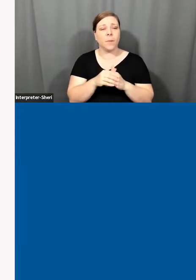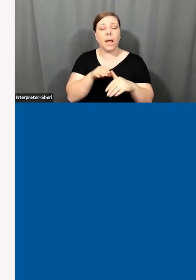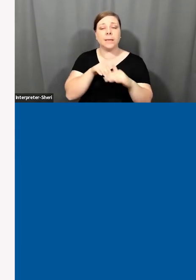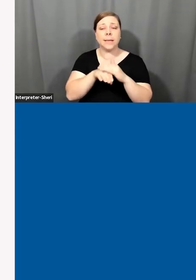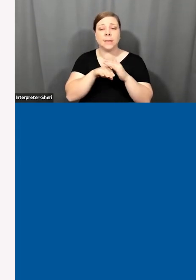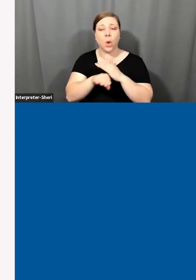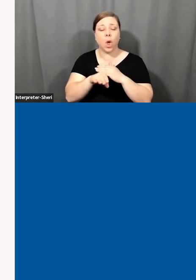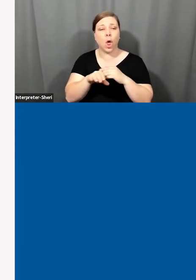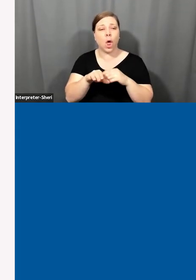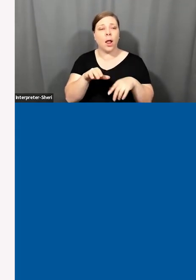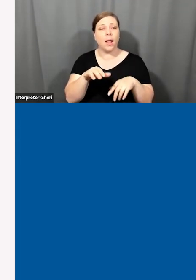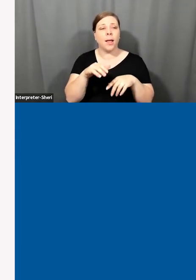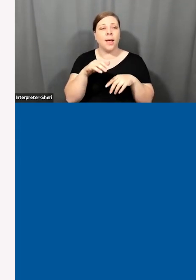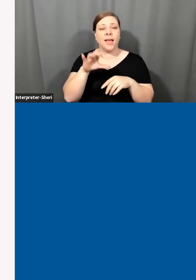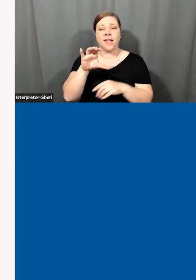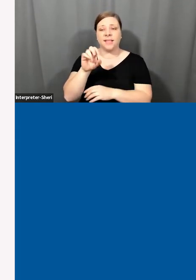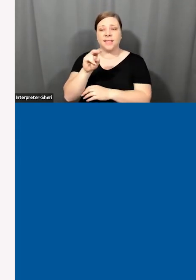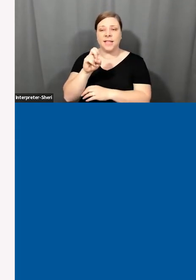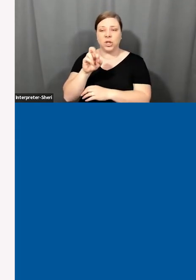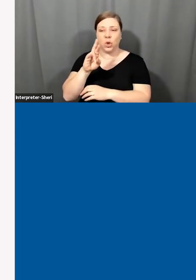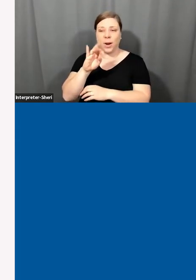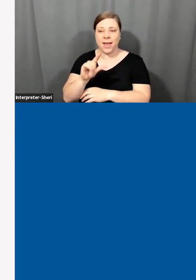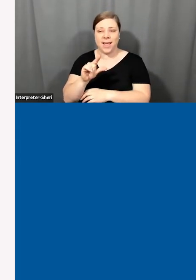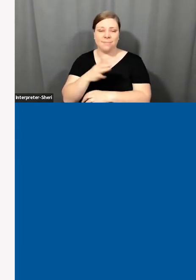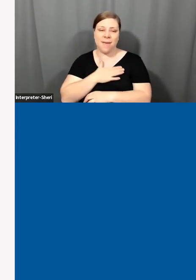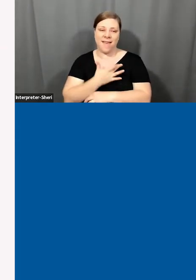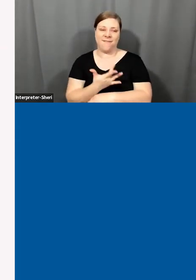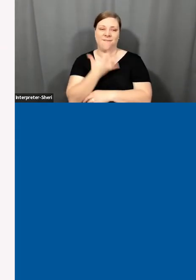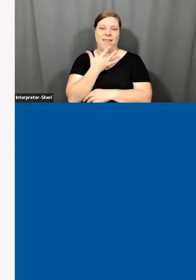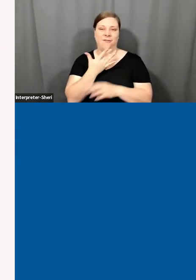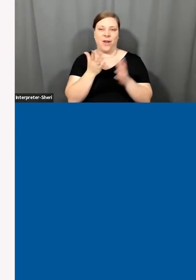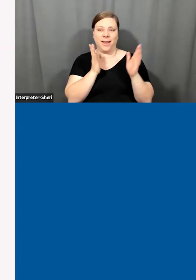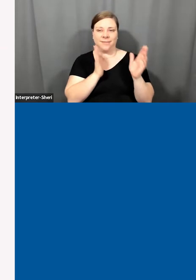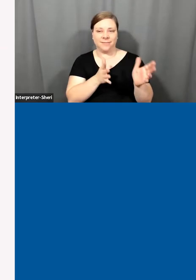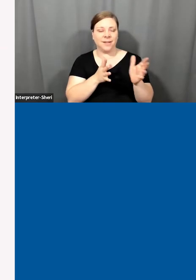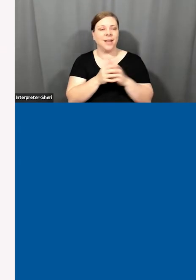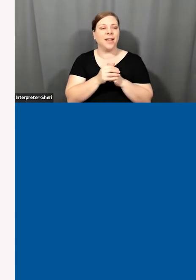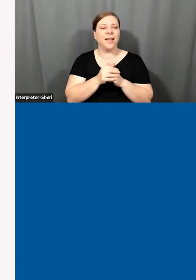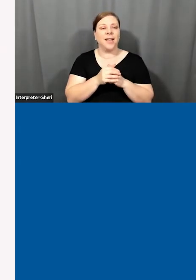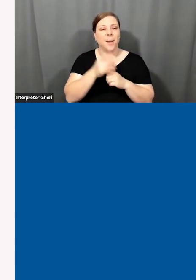This is my favorite slide of the presentation because I get to swear. Don't censor a word using an asterisk or special characters.